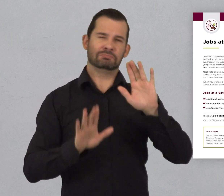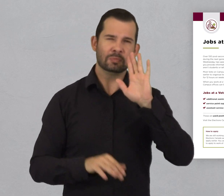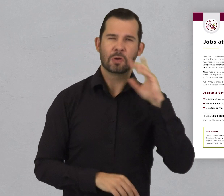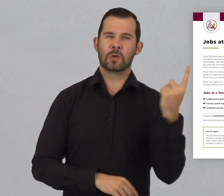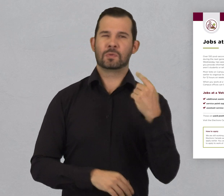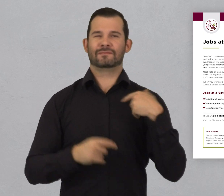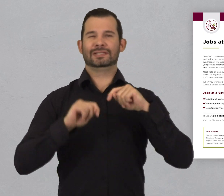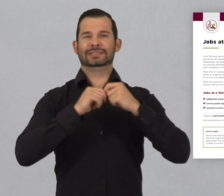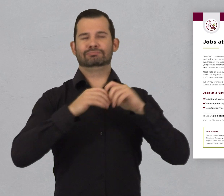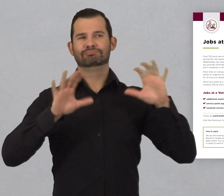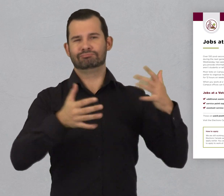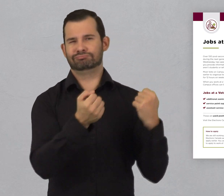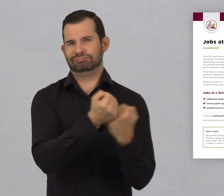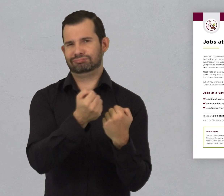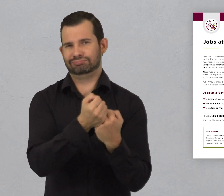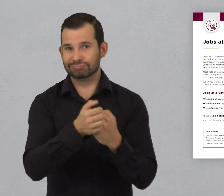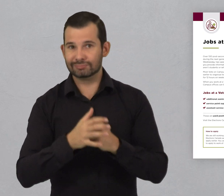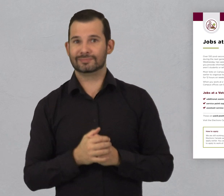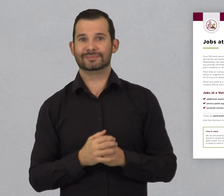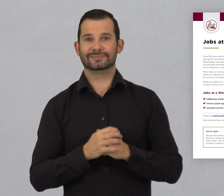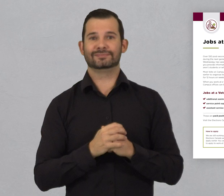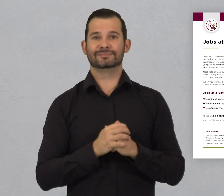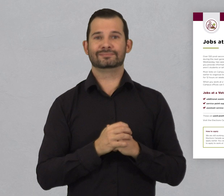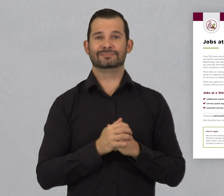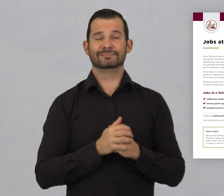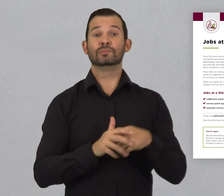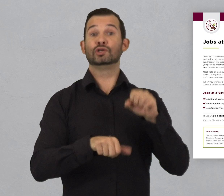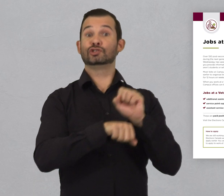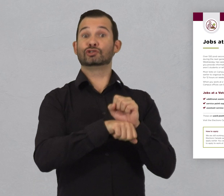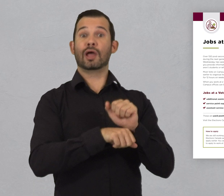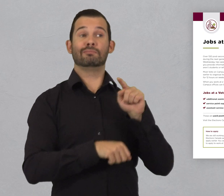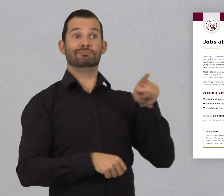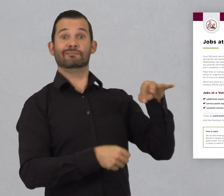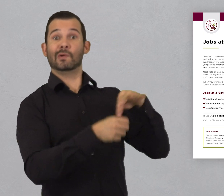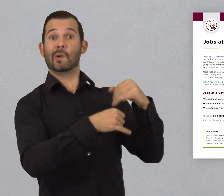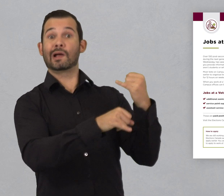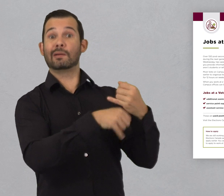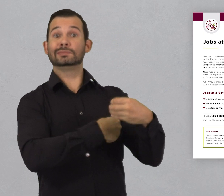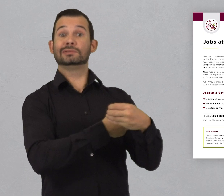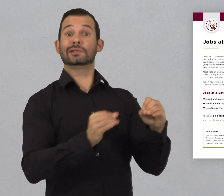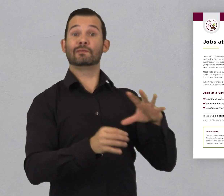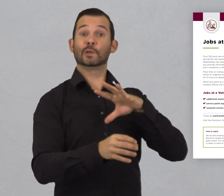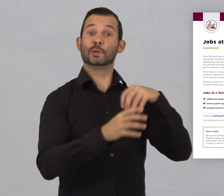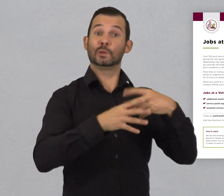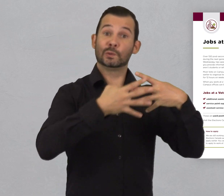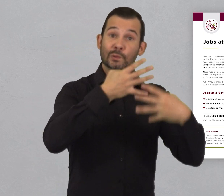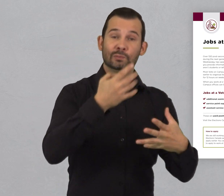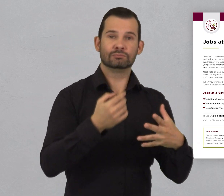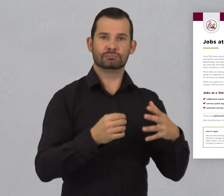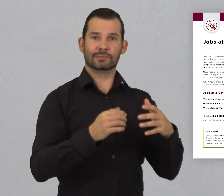but you’ll always have a team to support you. Jobs at a Vote on Campus office include: